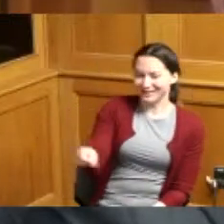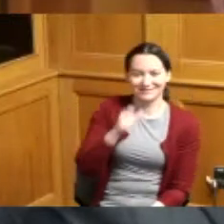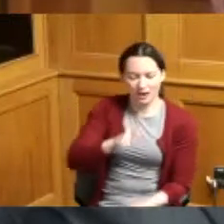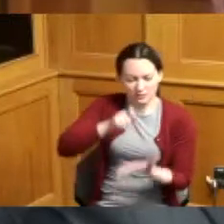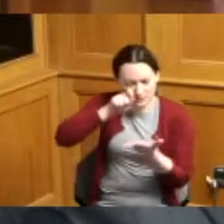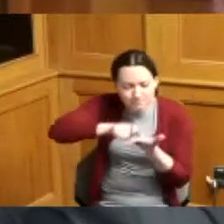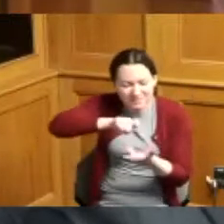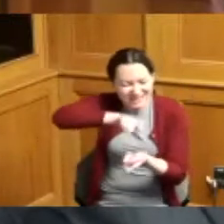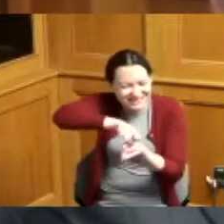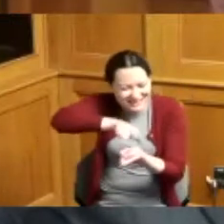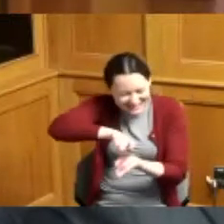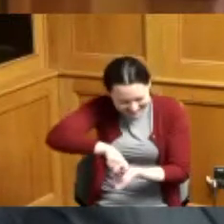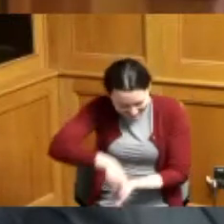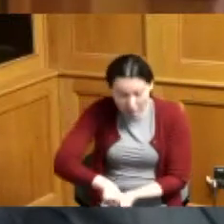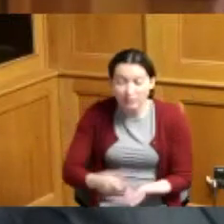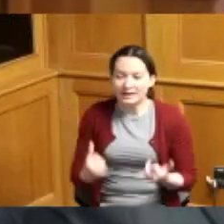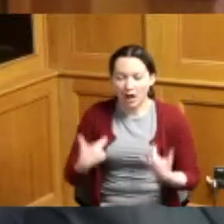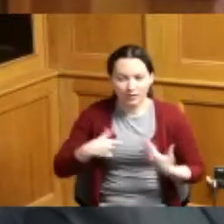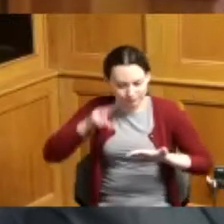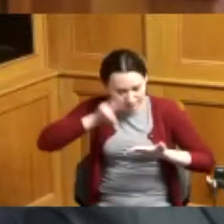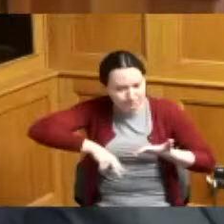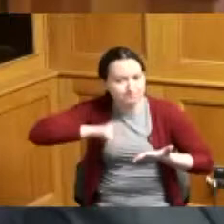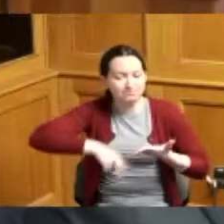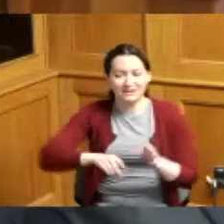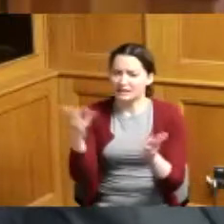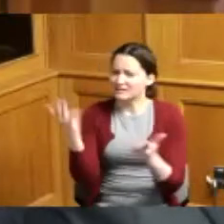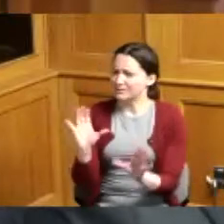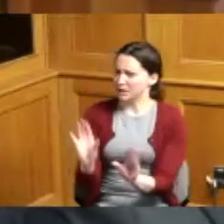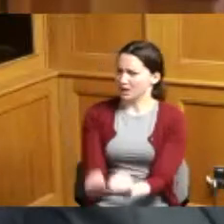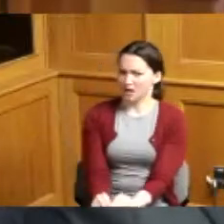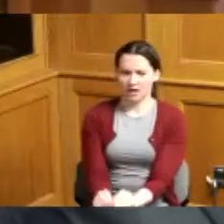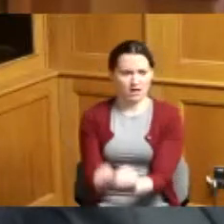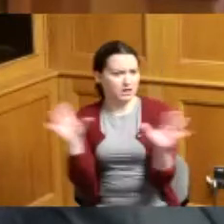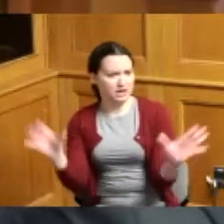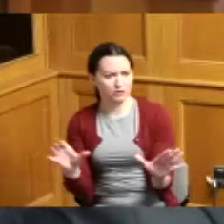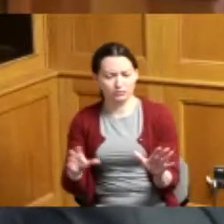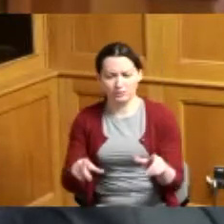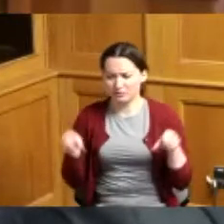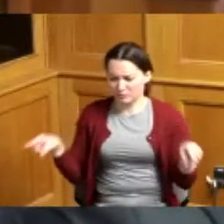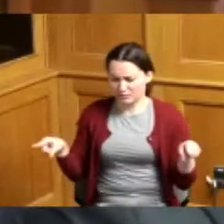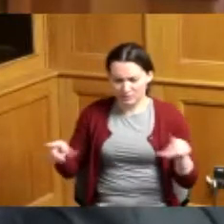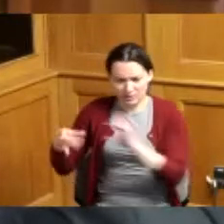it in detail and now I've gone through that and it's very clear with this crosswalk as to what in